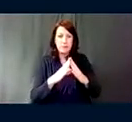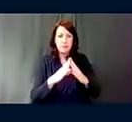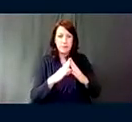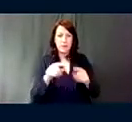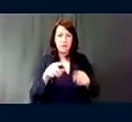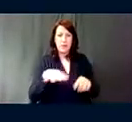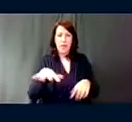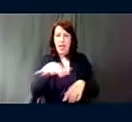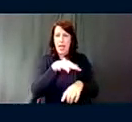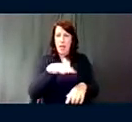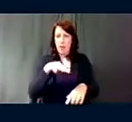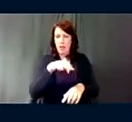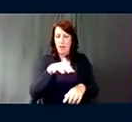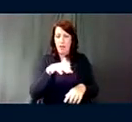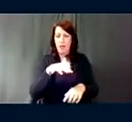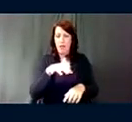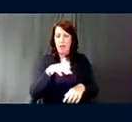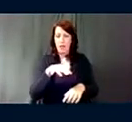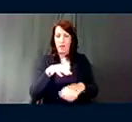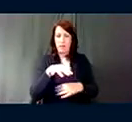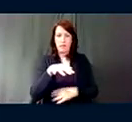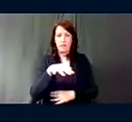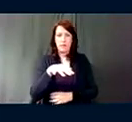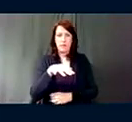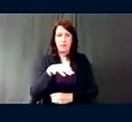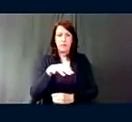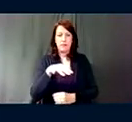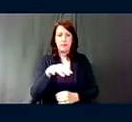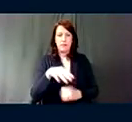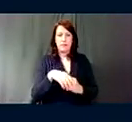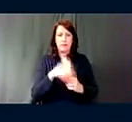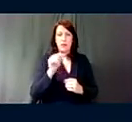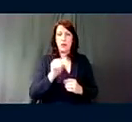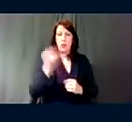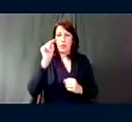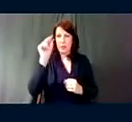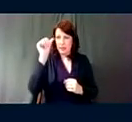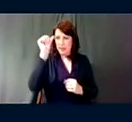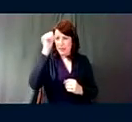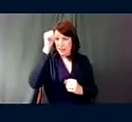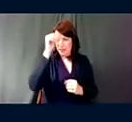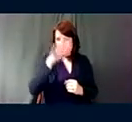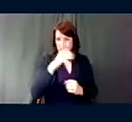THE VILLAGES IN A TRIBAL AREA IN